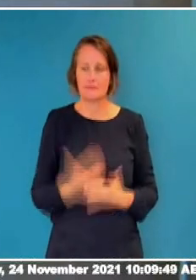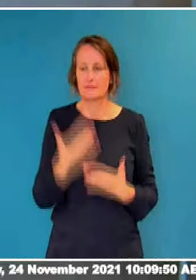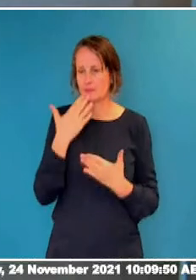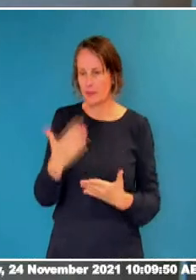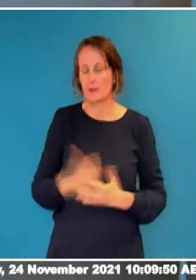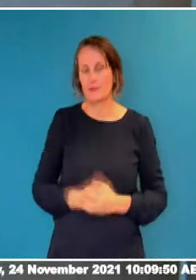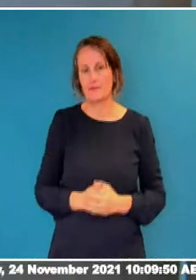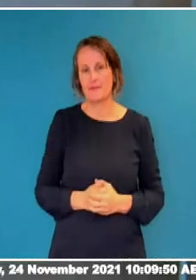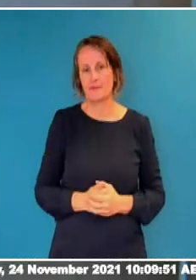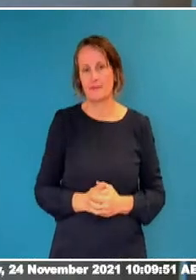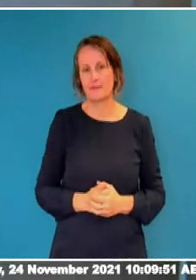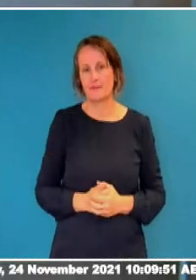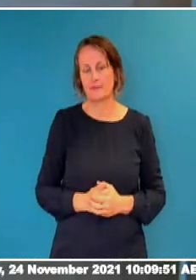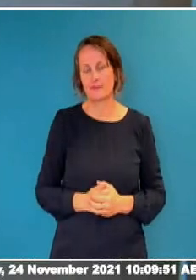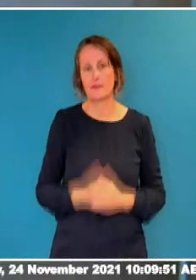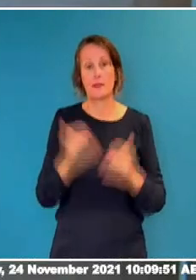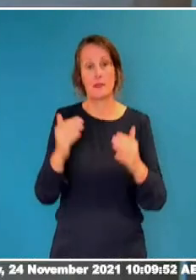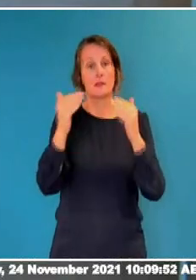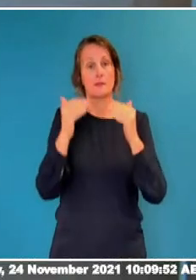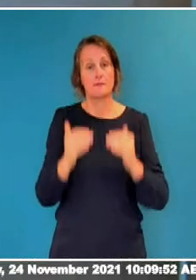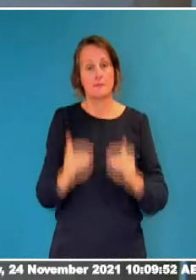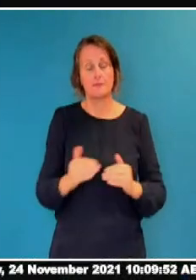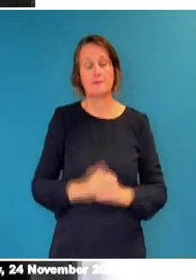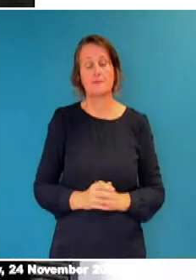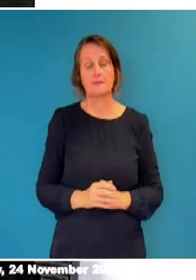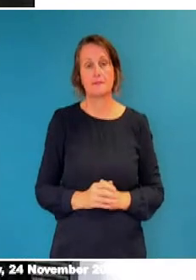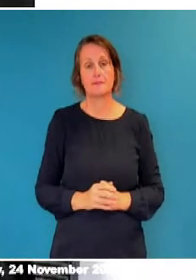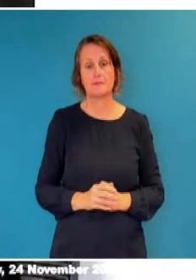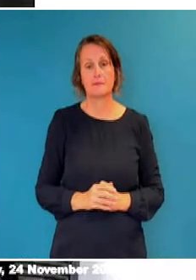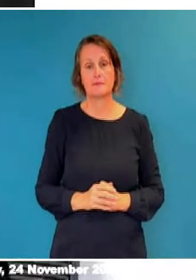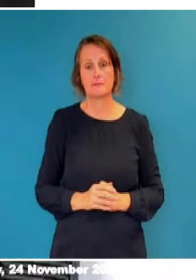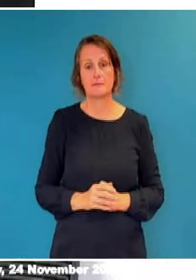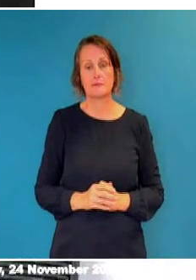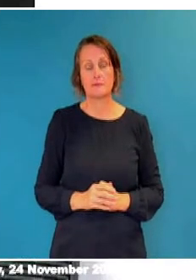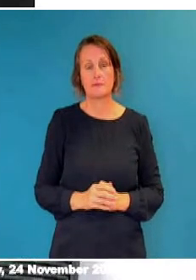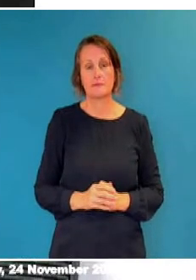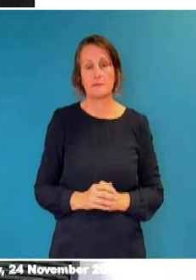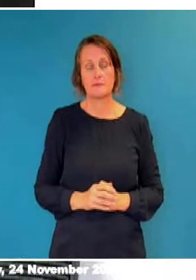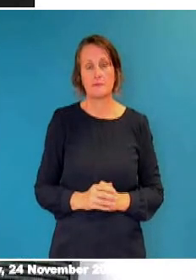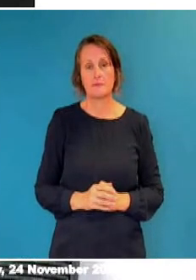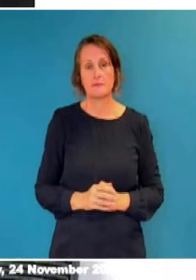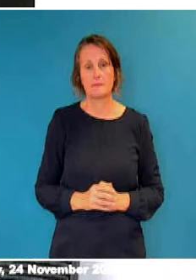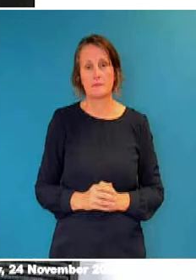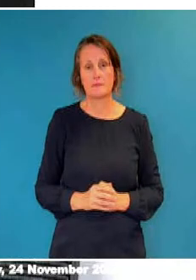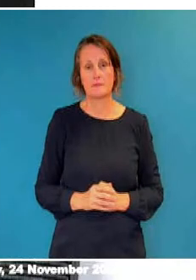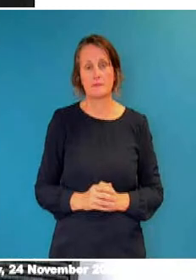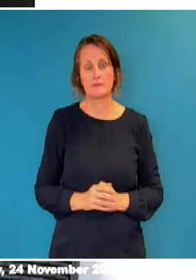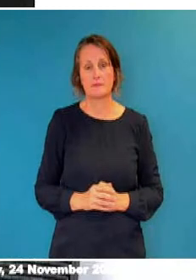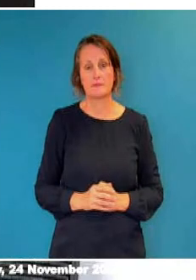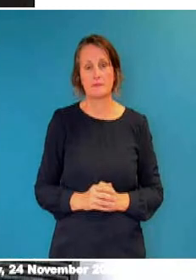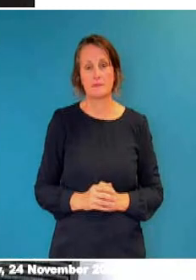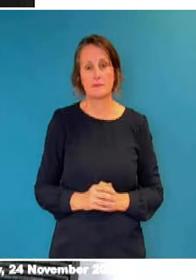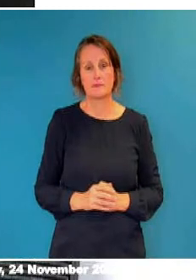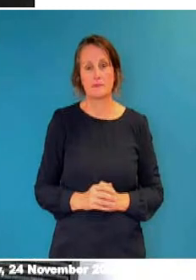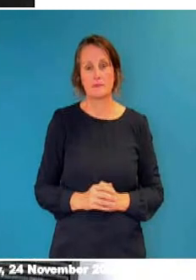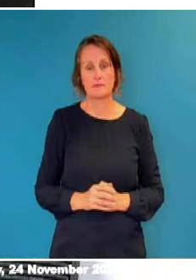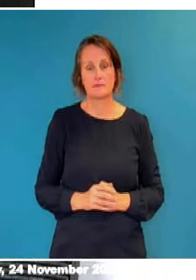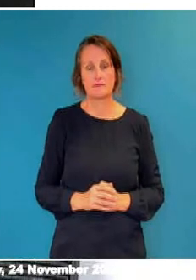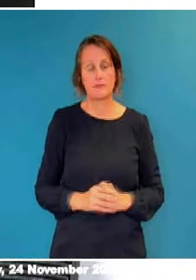I'm going to turn now to the focus of today's panel, this morning's panel, which is